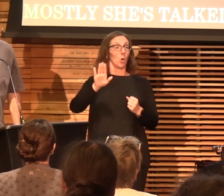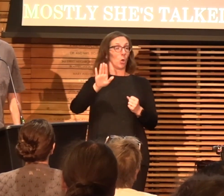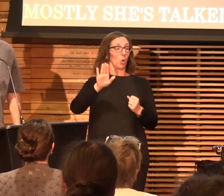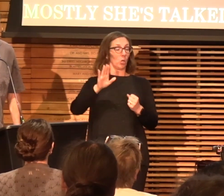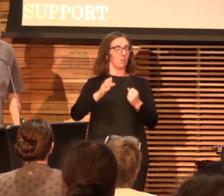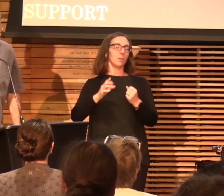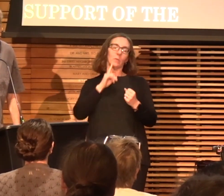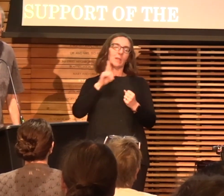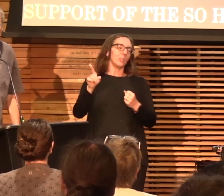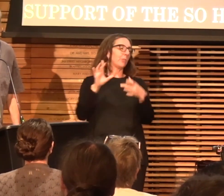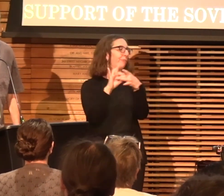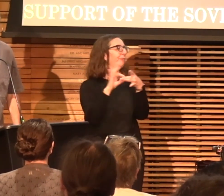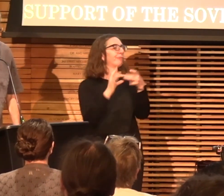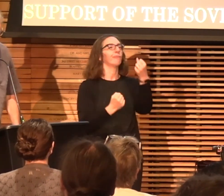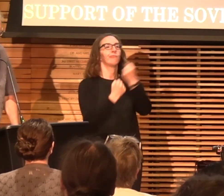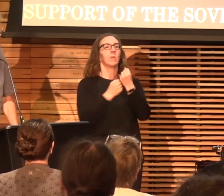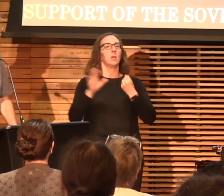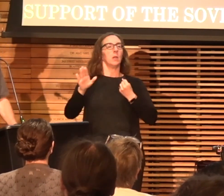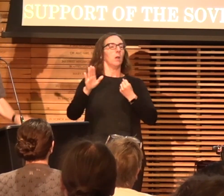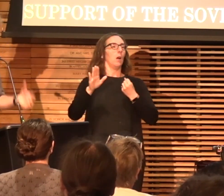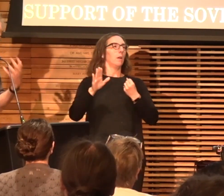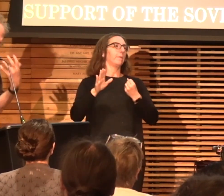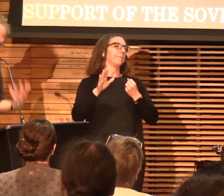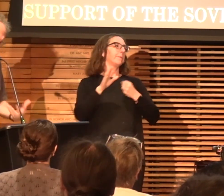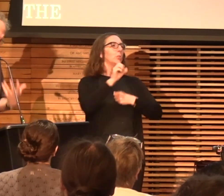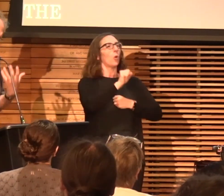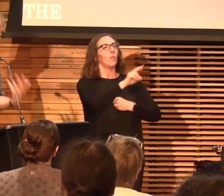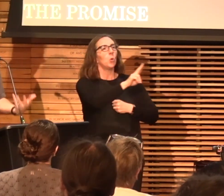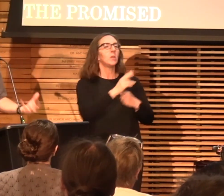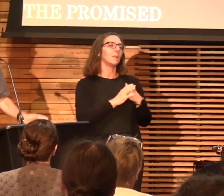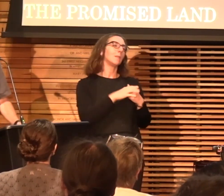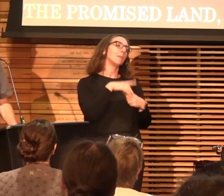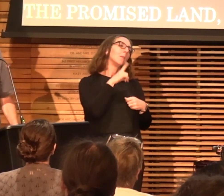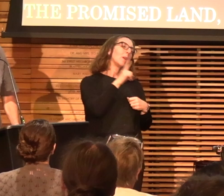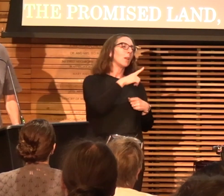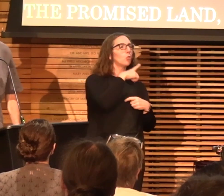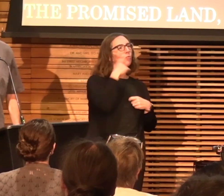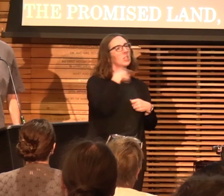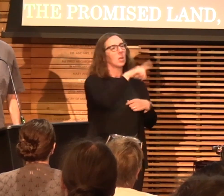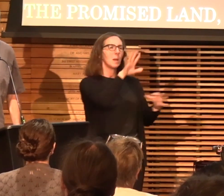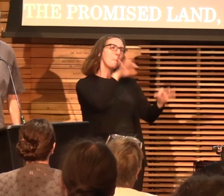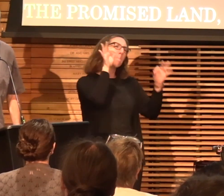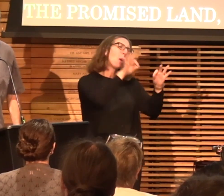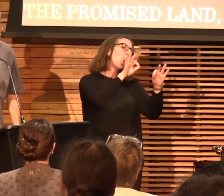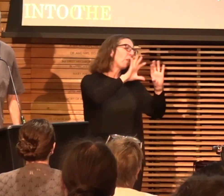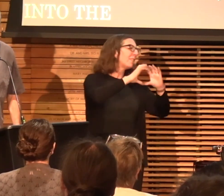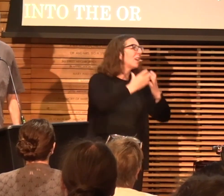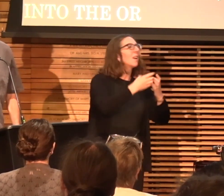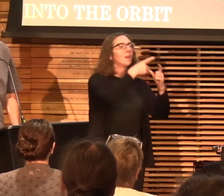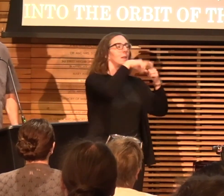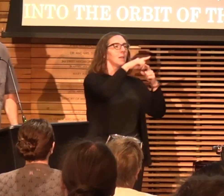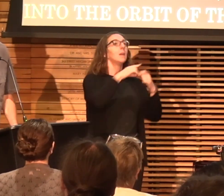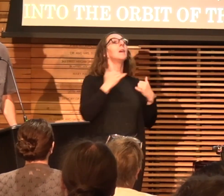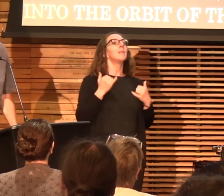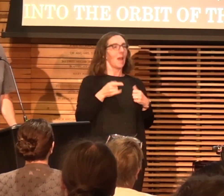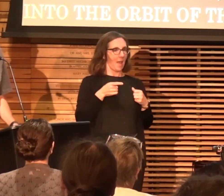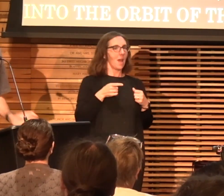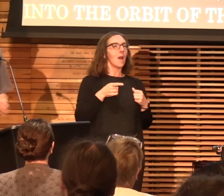of the Soviet Union and Russia being the Promised Land. Now she's starting to come into the orbit of the American Communist Party, and that becomes obvious